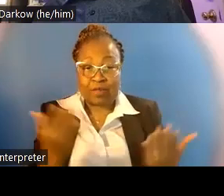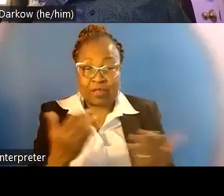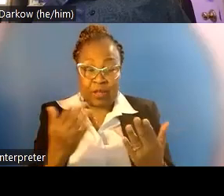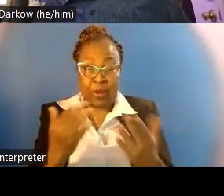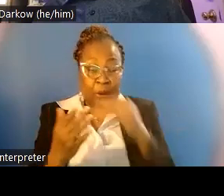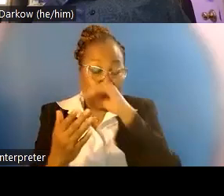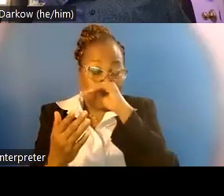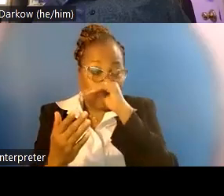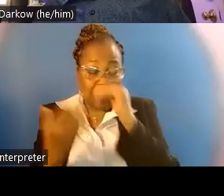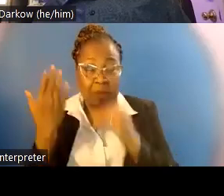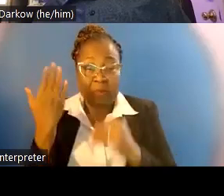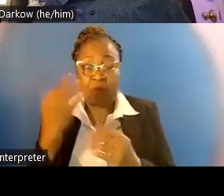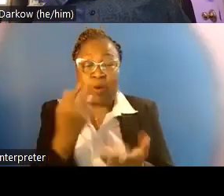Disability Cultural Center.